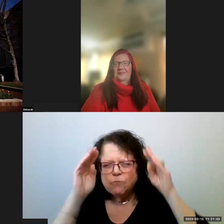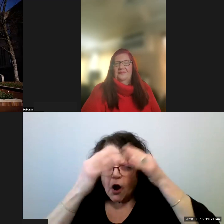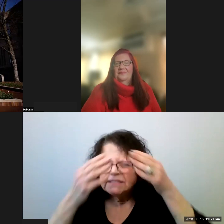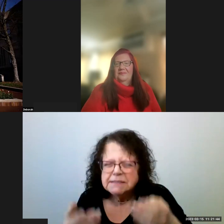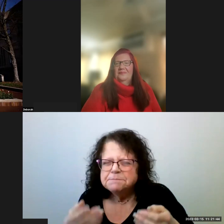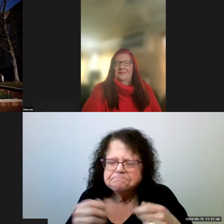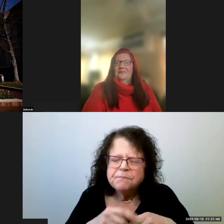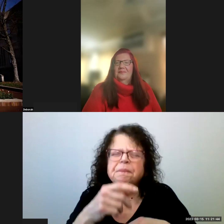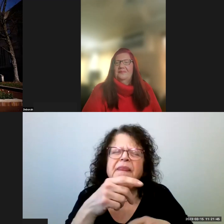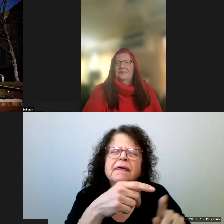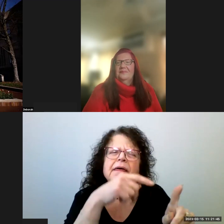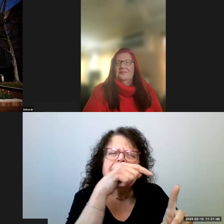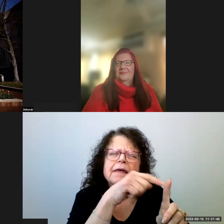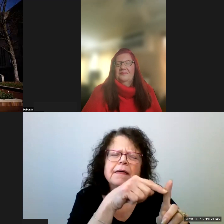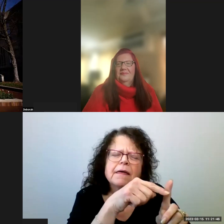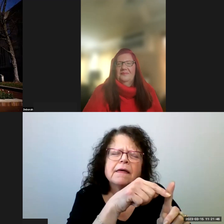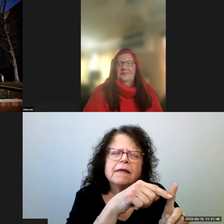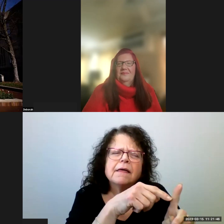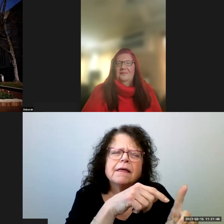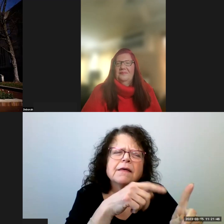Every morning everything is the same. I had three students that were not accepting this pandemic. It was killing the parents because the parents were off work. Kids were at home.